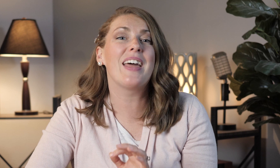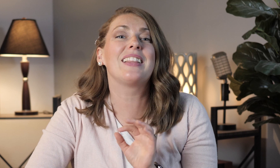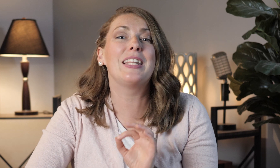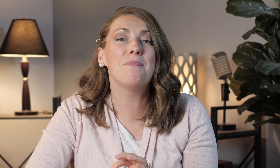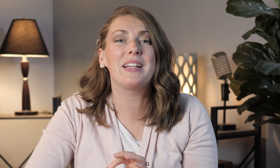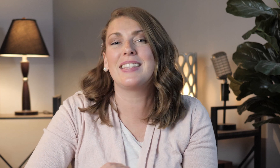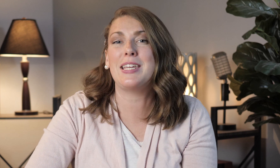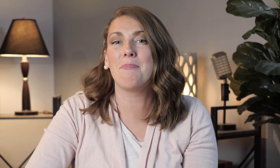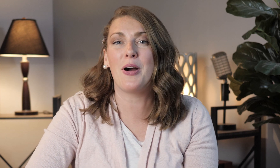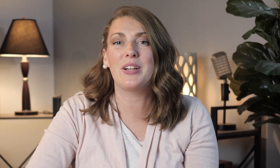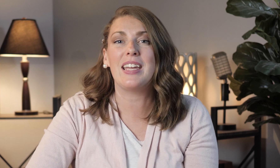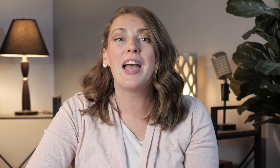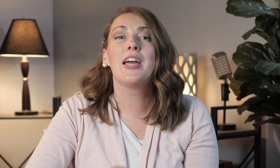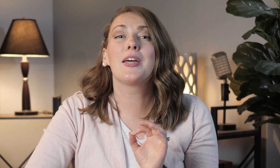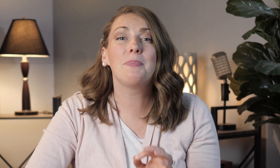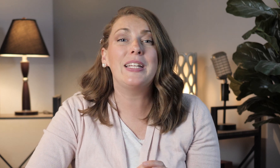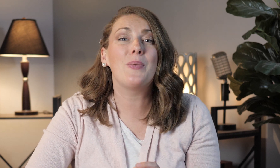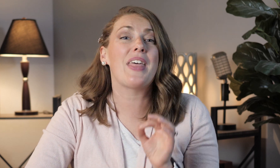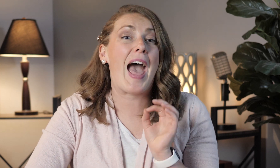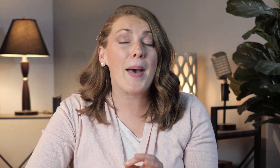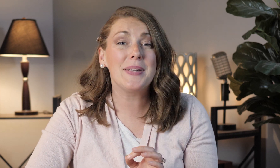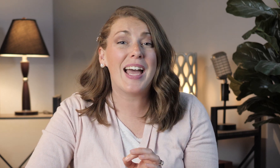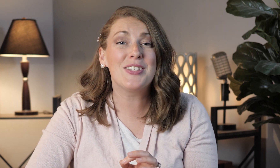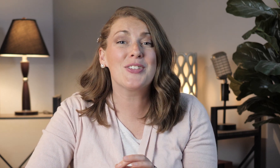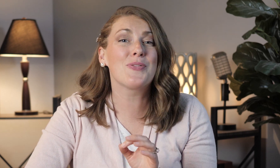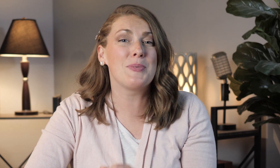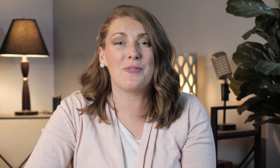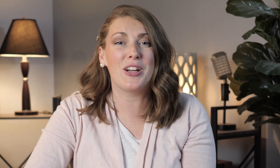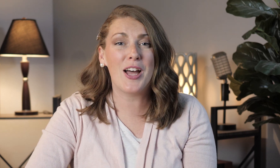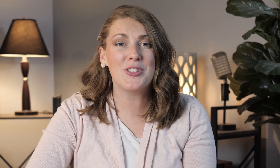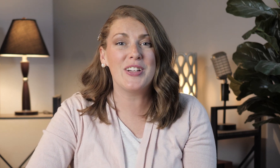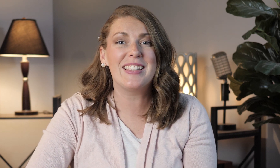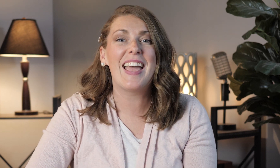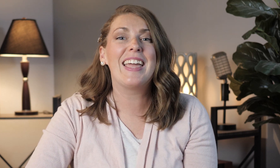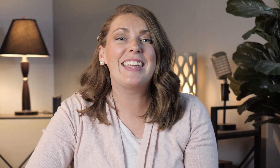an Olympic theme party, complete with appetizers from different countries,